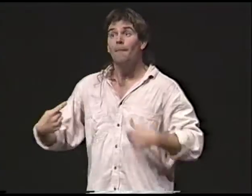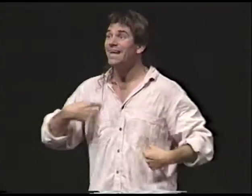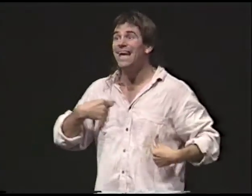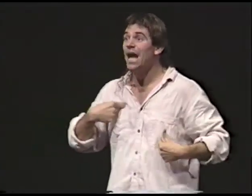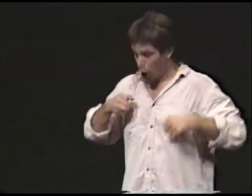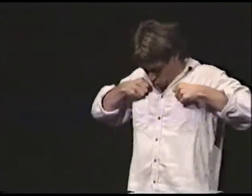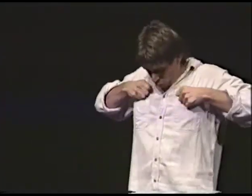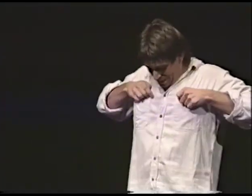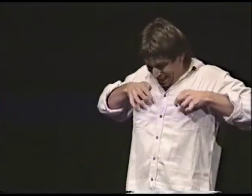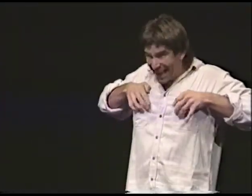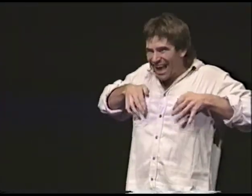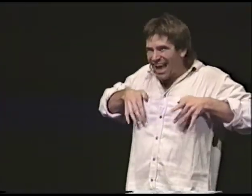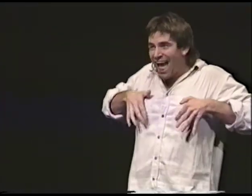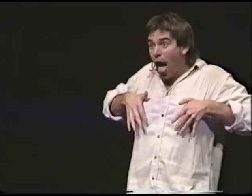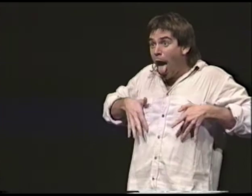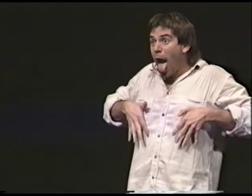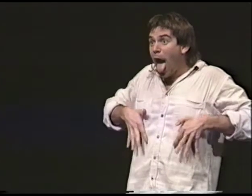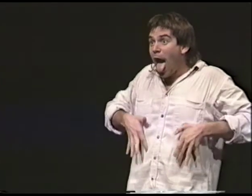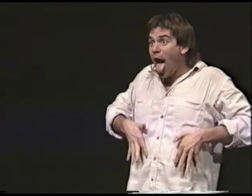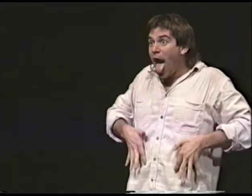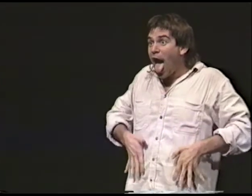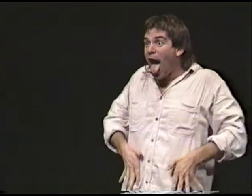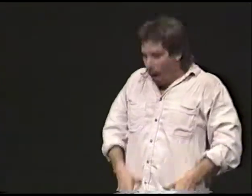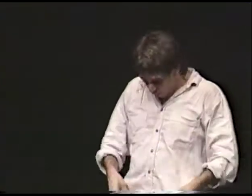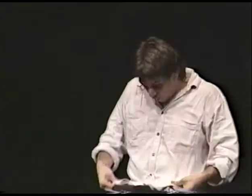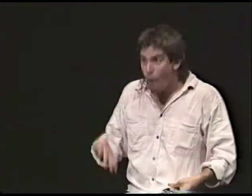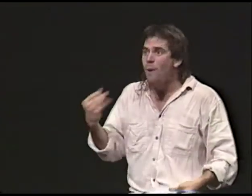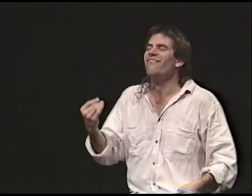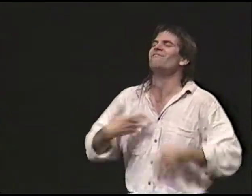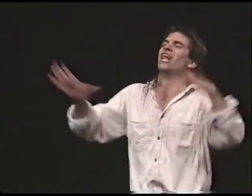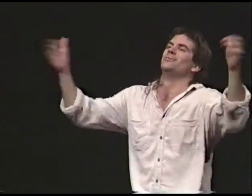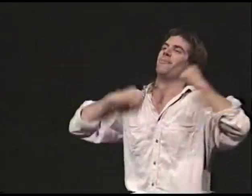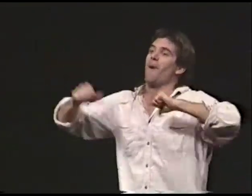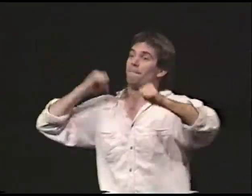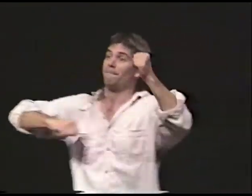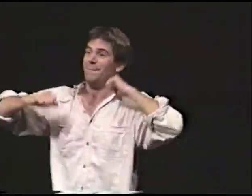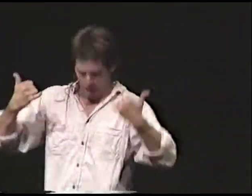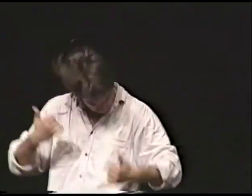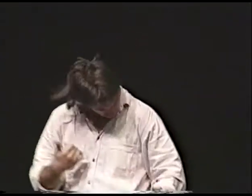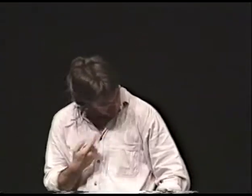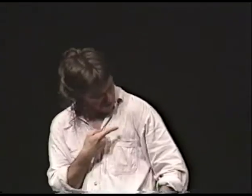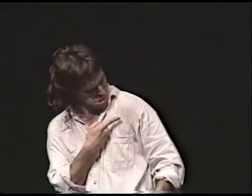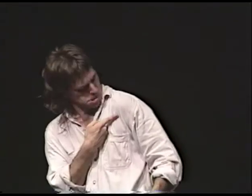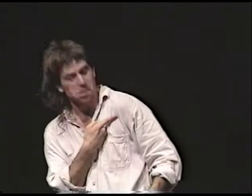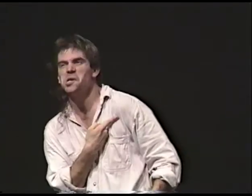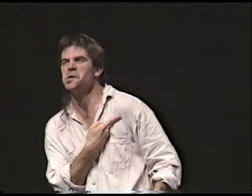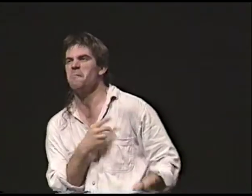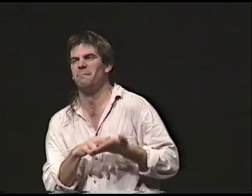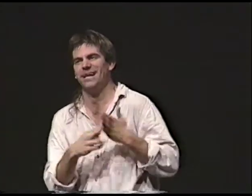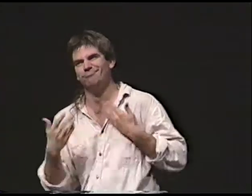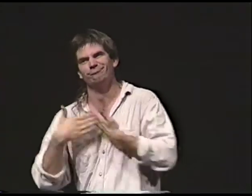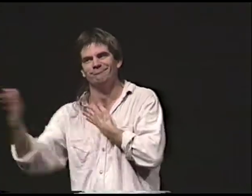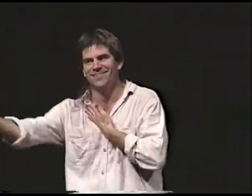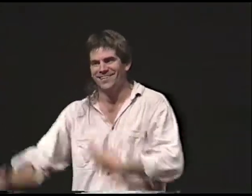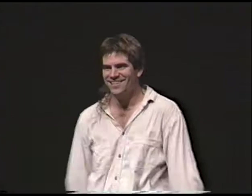When it was over, his performance was over. I figured it out by swearing. That's when the performance ends.